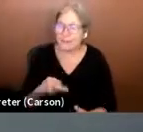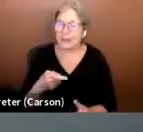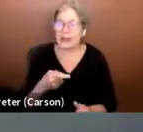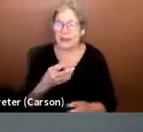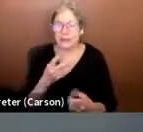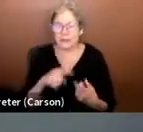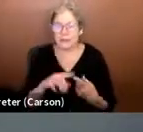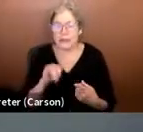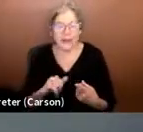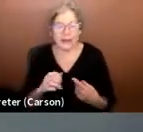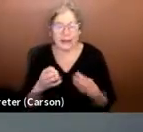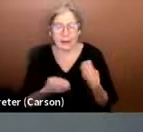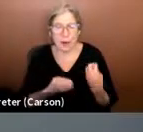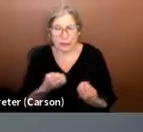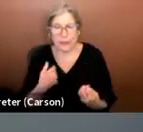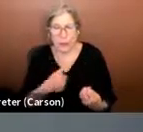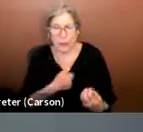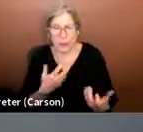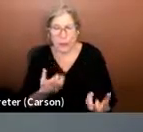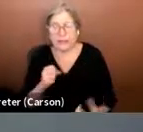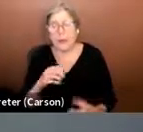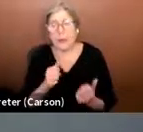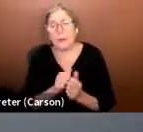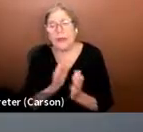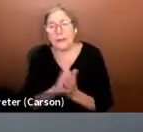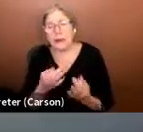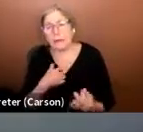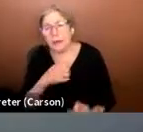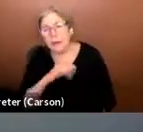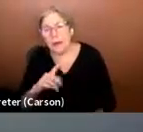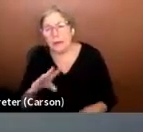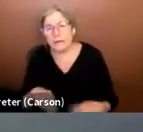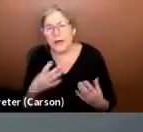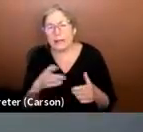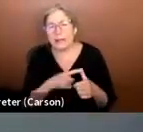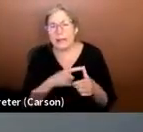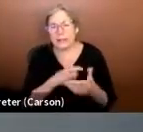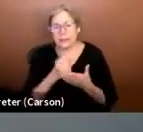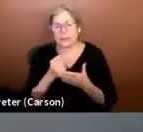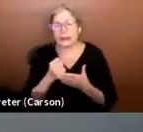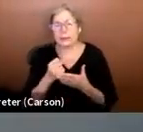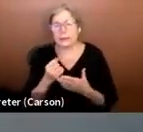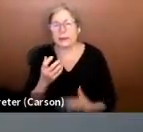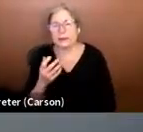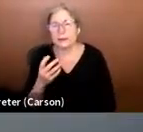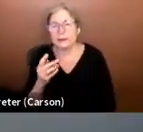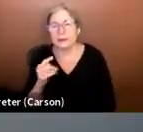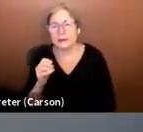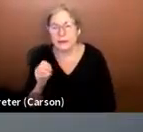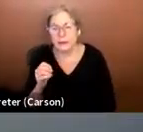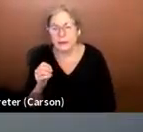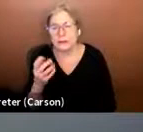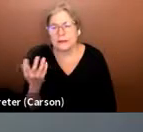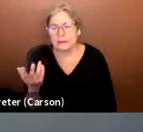this book if we provided the initial script to a